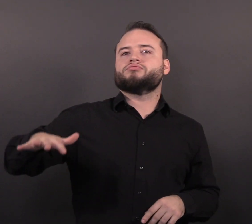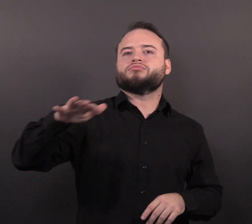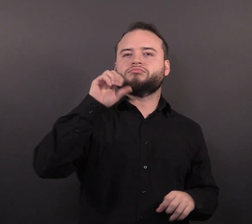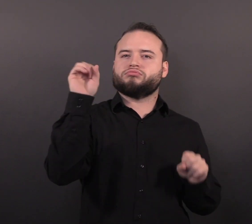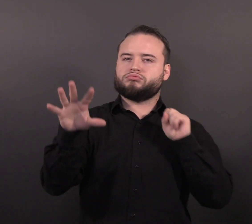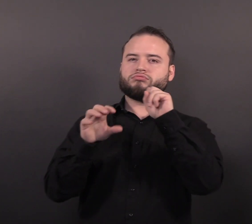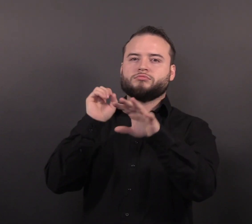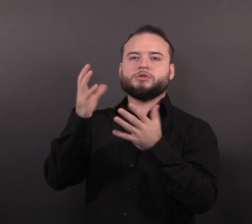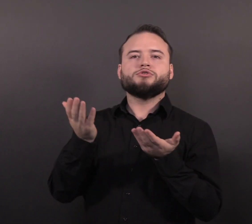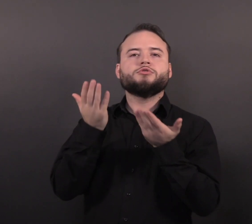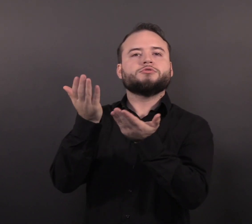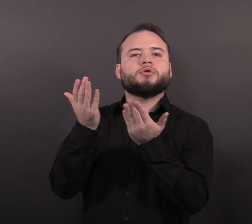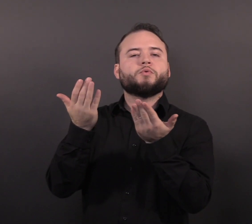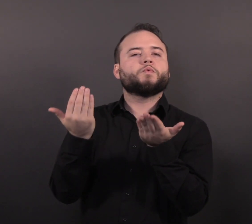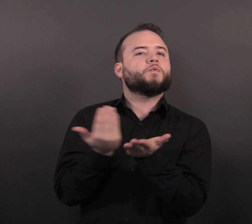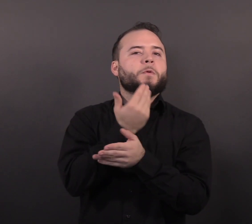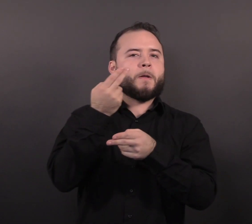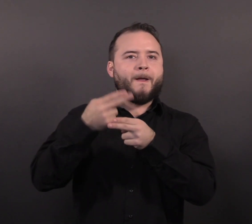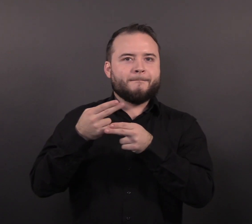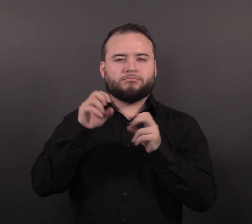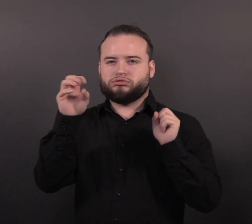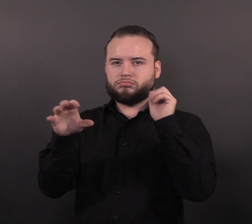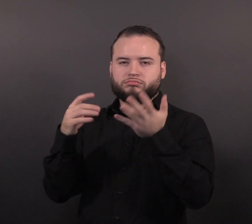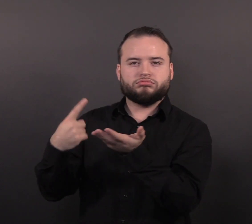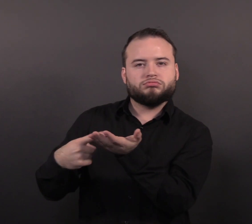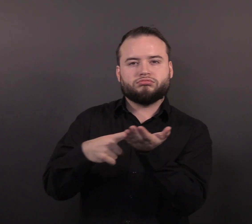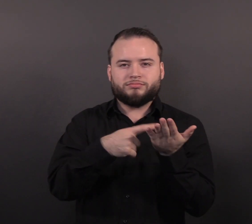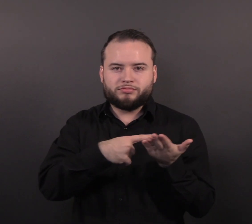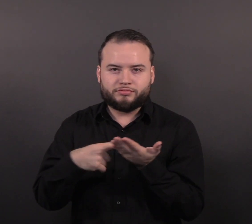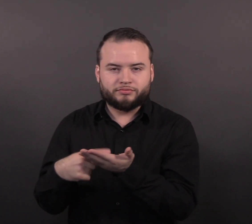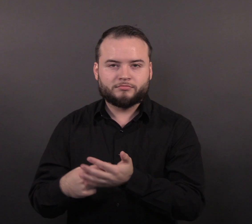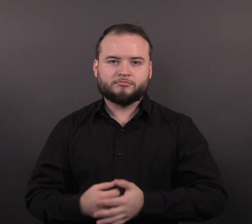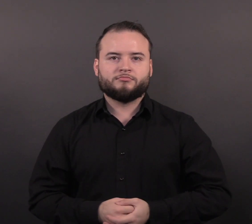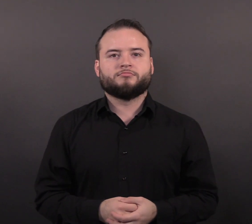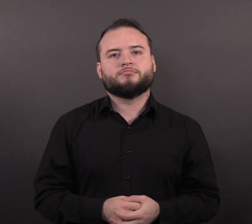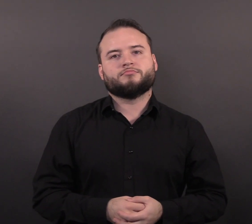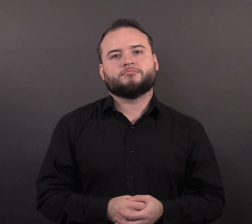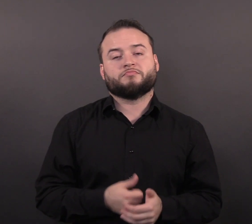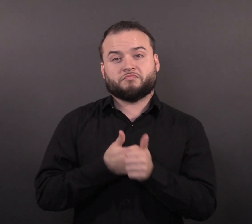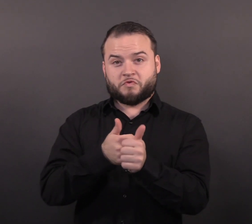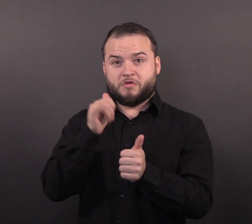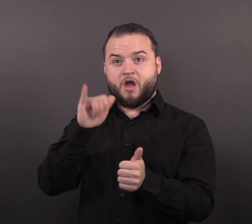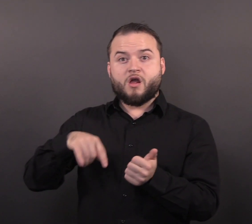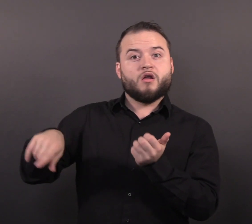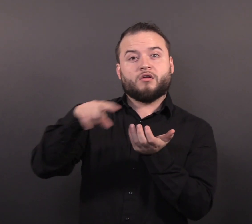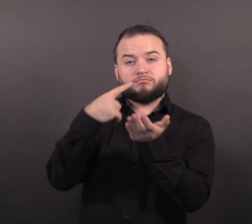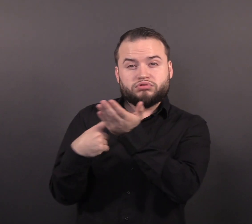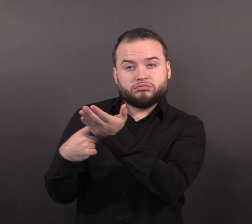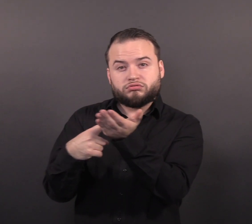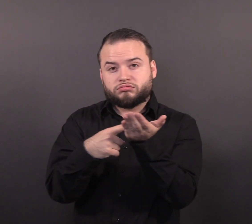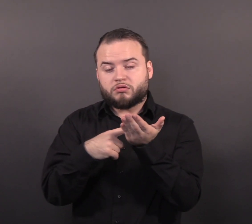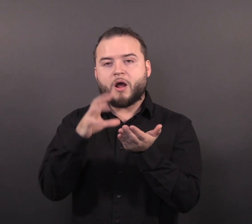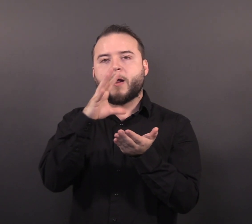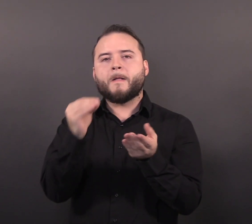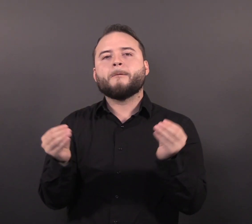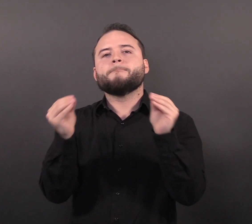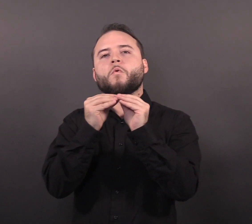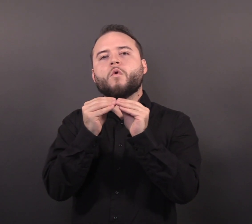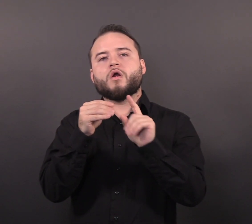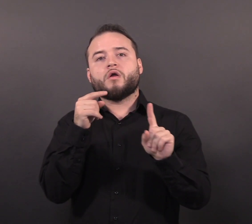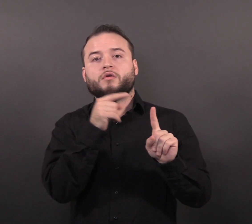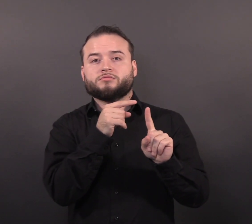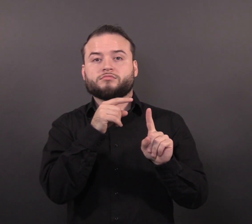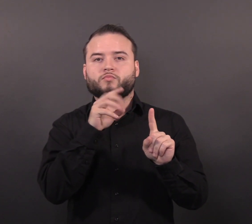who were invited to submit suggestions for new names. Based on these consultations, and further